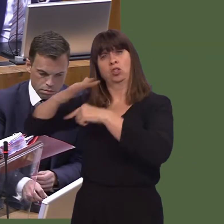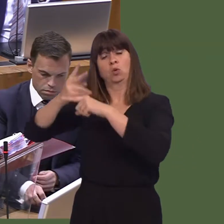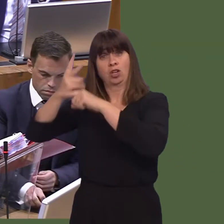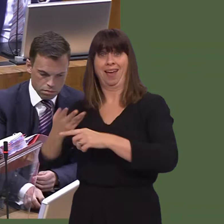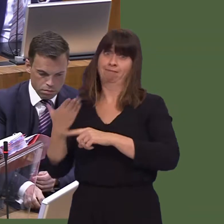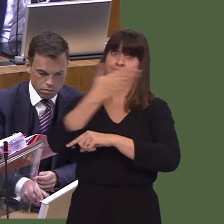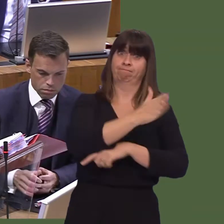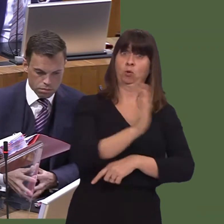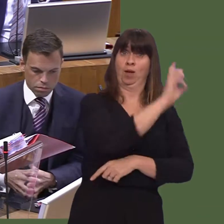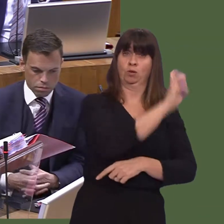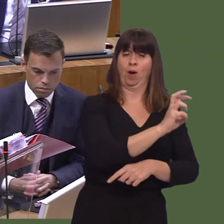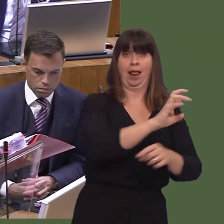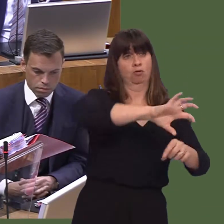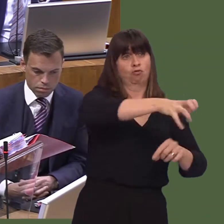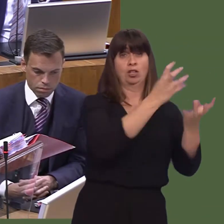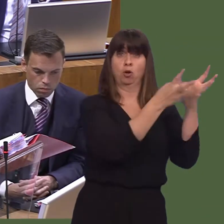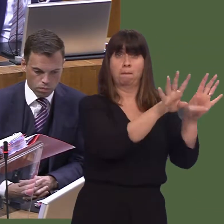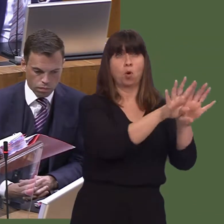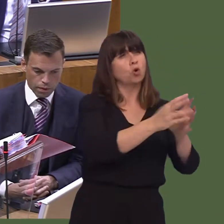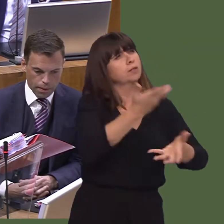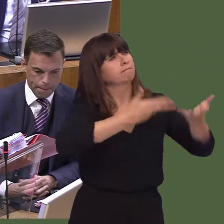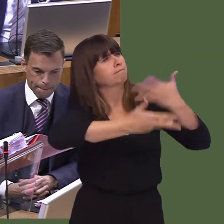board to hear first hand the progress that partners in Ceredigion, Pembrokeshire, Carmarthenshire